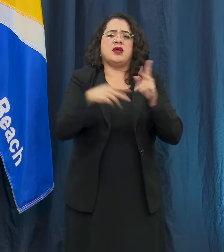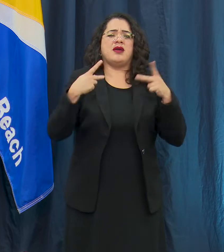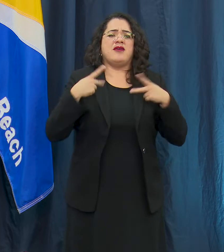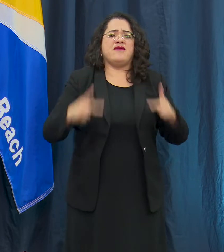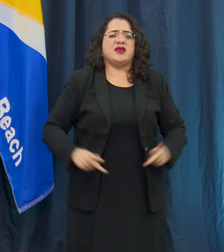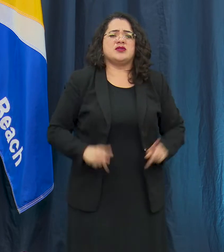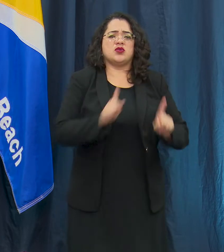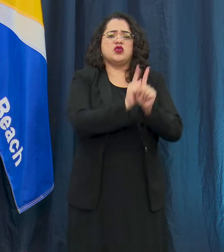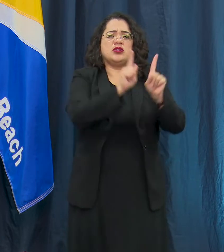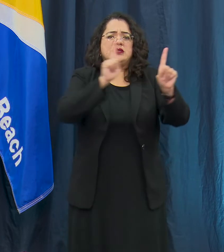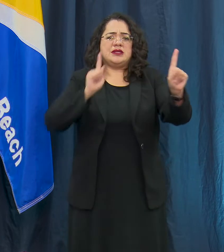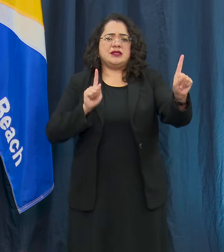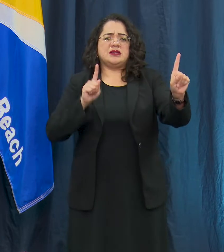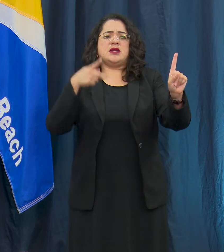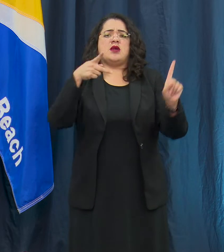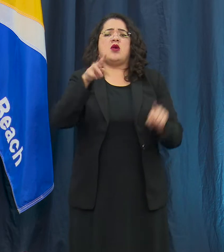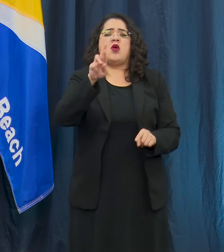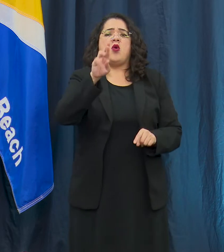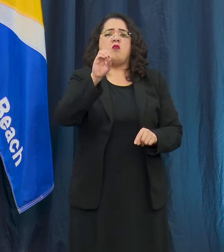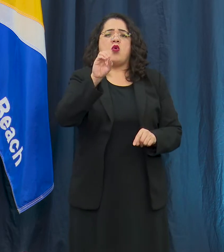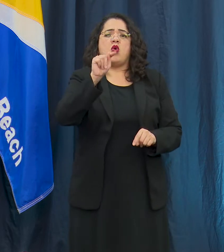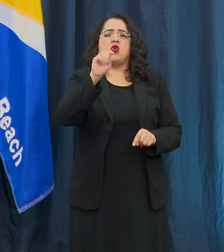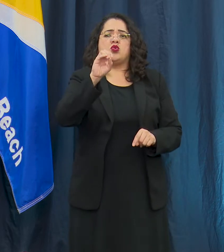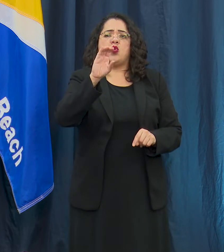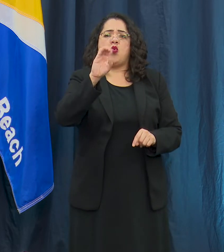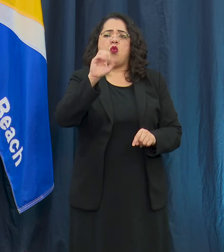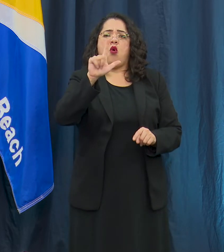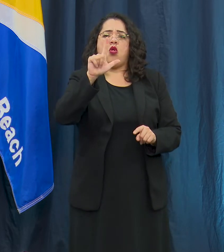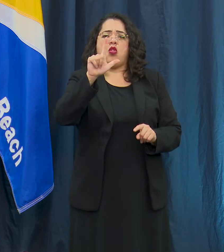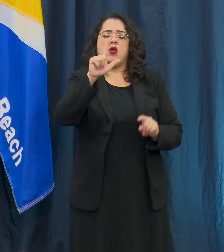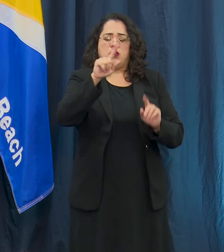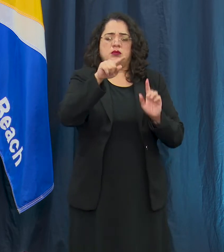folks and small business owners should be able to download that retail physical